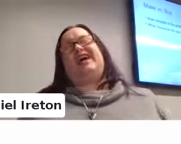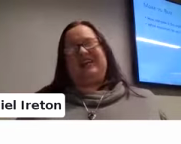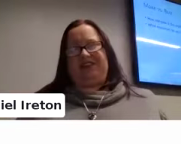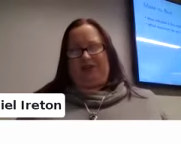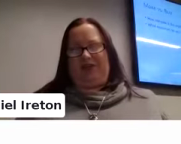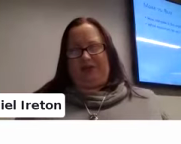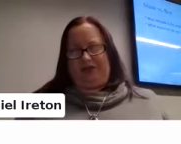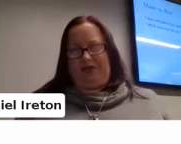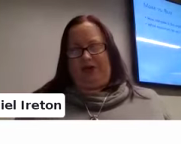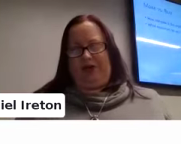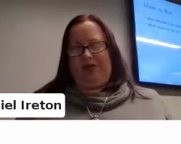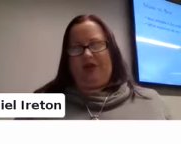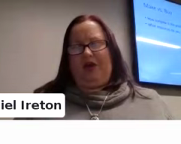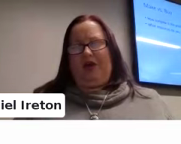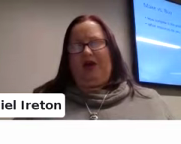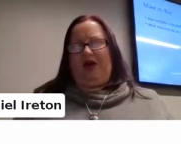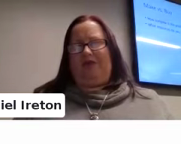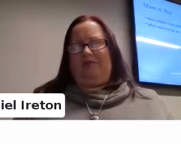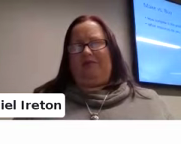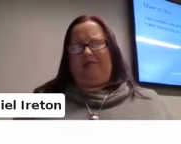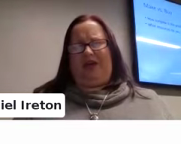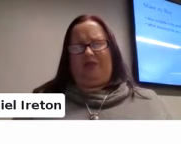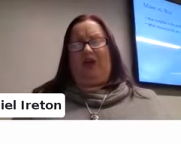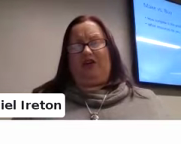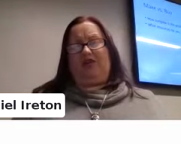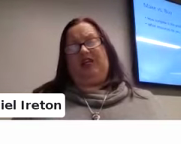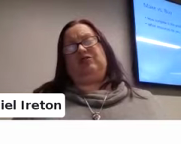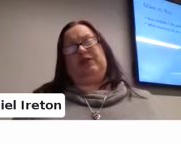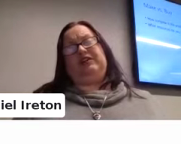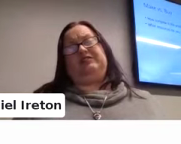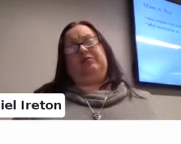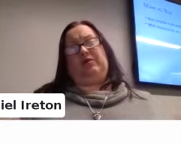And make sure that you're using all of those resources in your community.